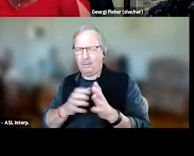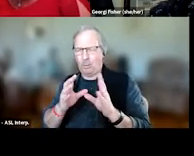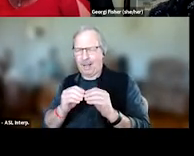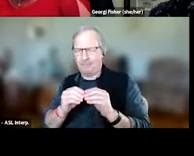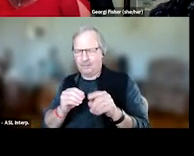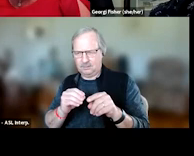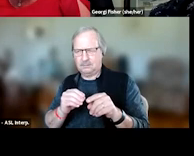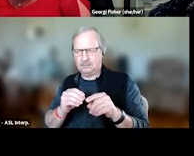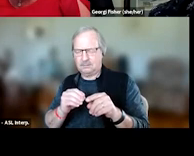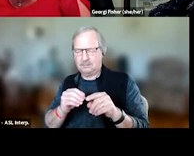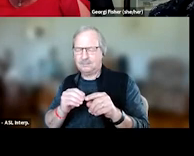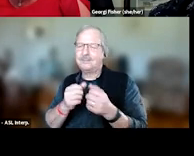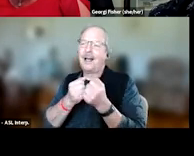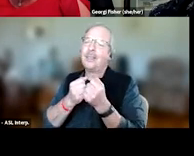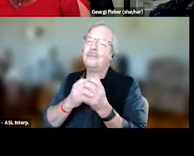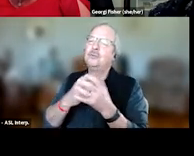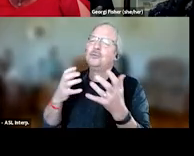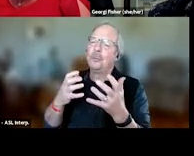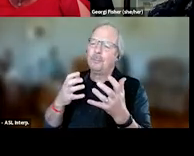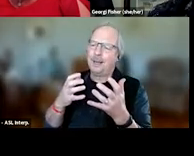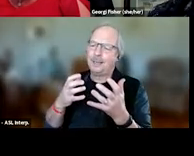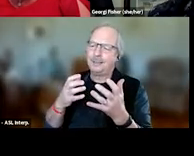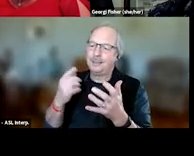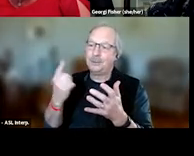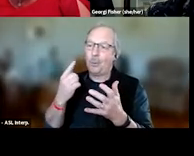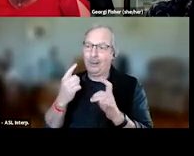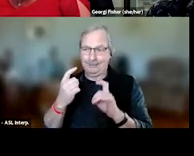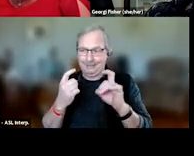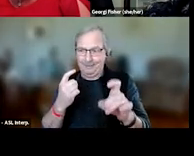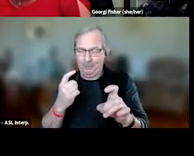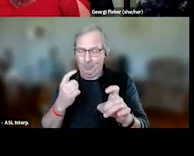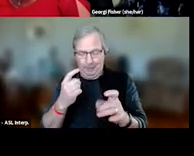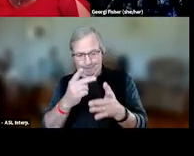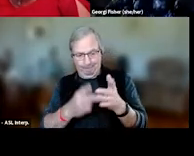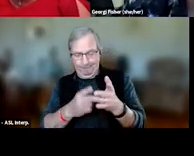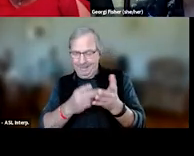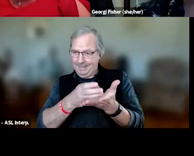And I always say, I love you guys so much, I'm sorry, the only thing I'm doing is giving you a piece of glass, right? Like this award.